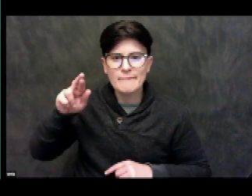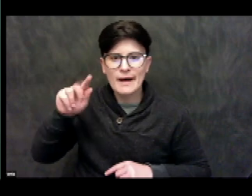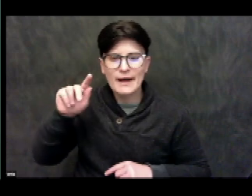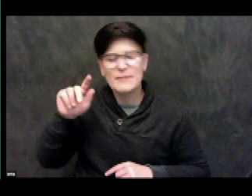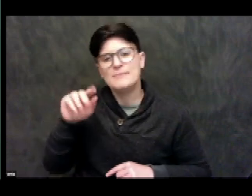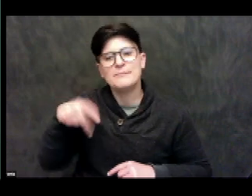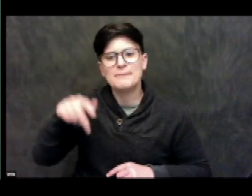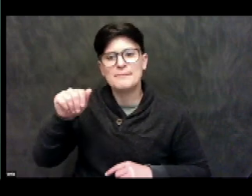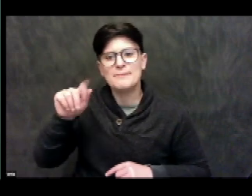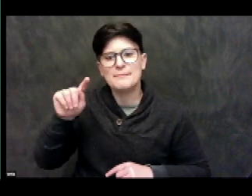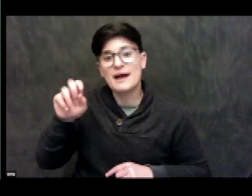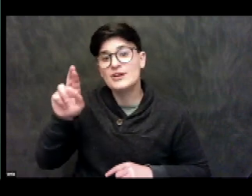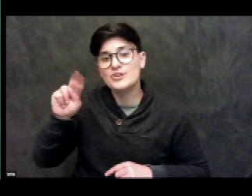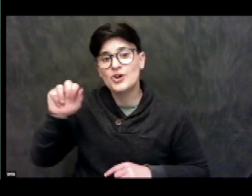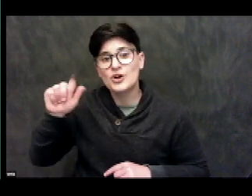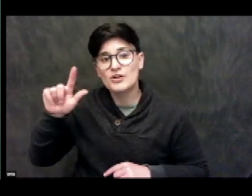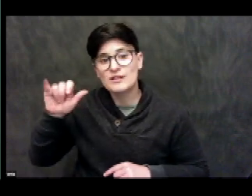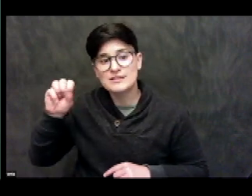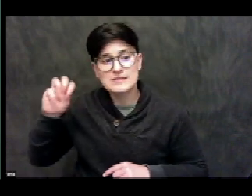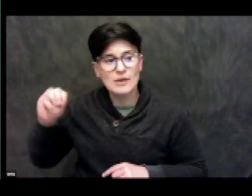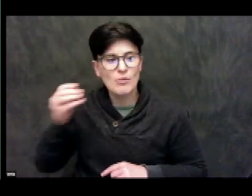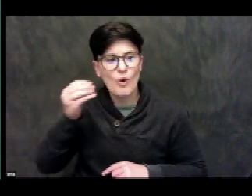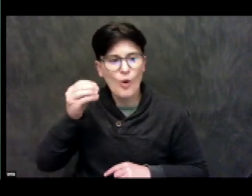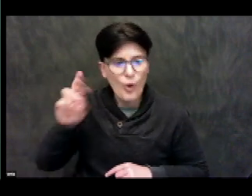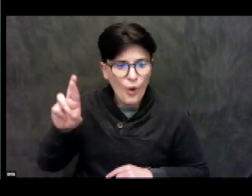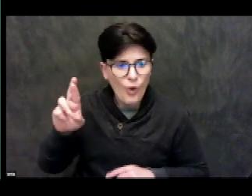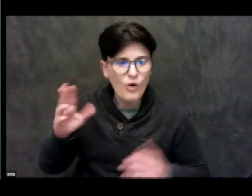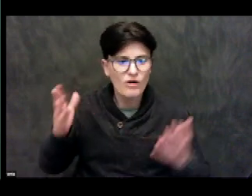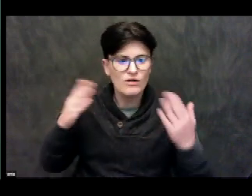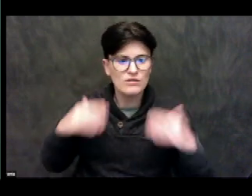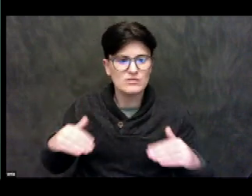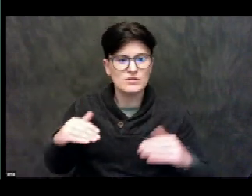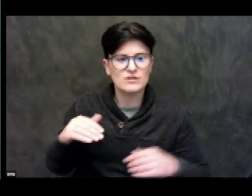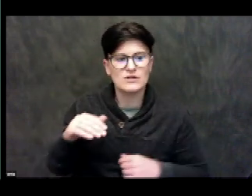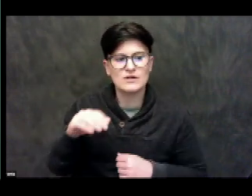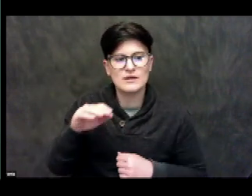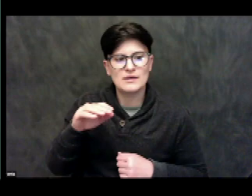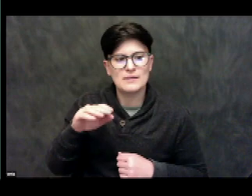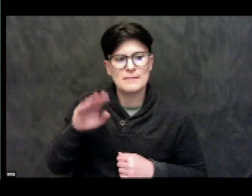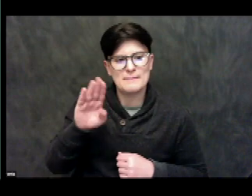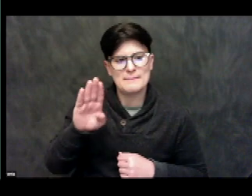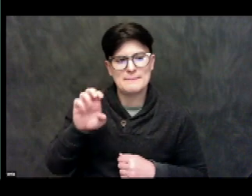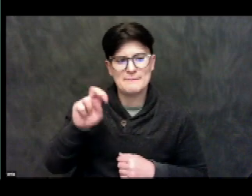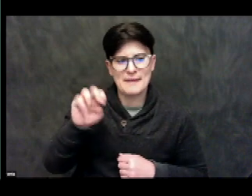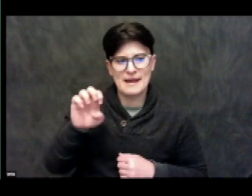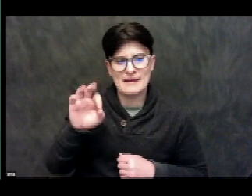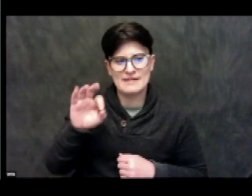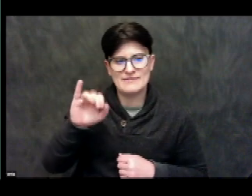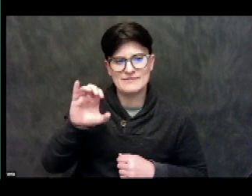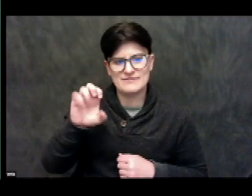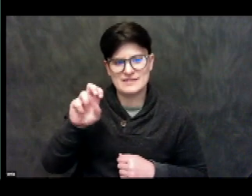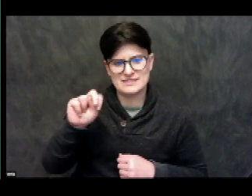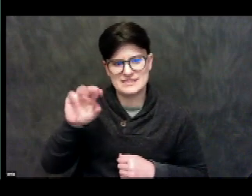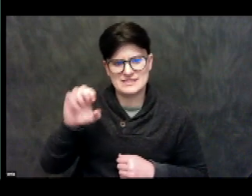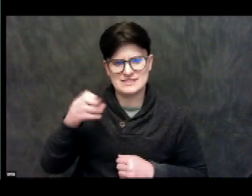What this means is that we may think that like the best option for a person